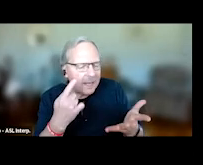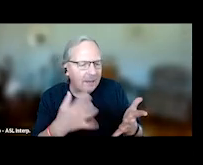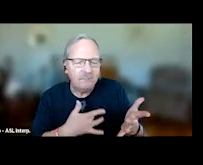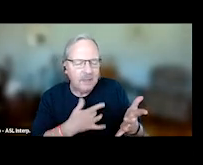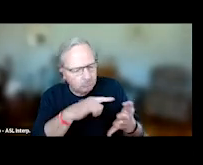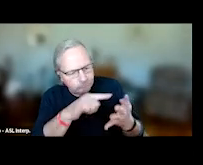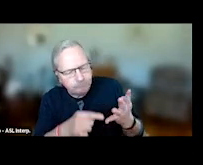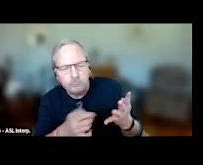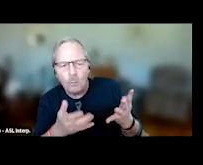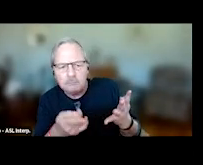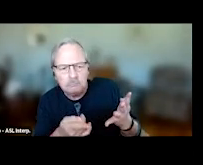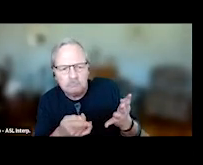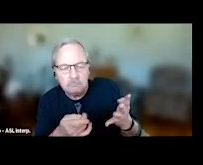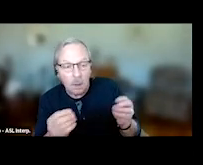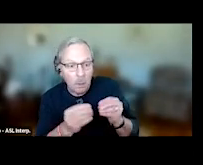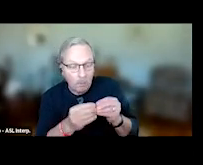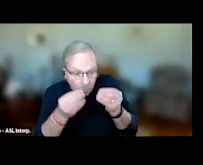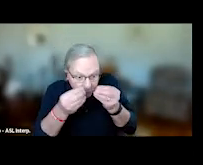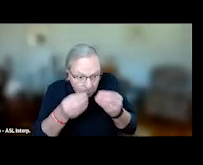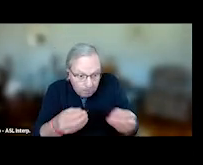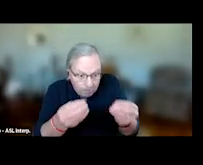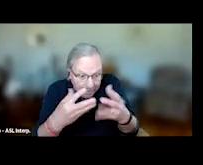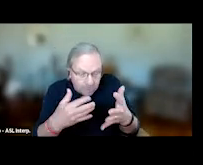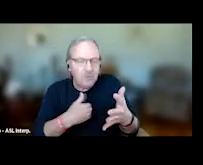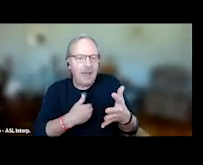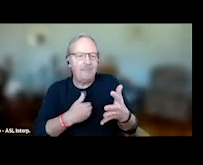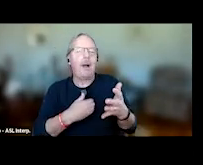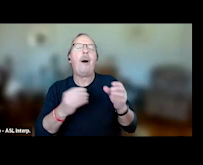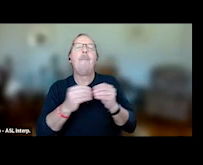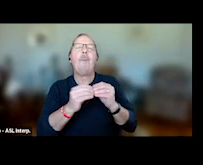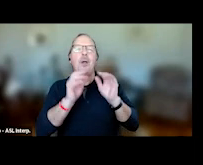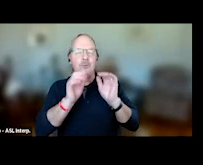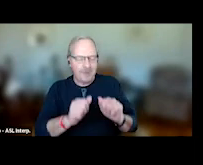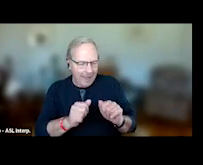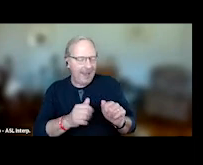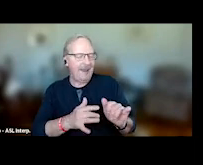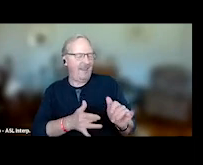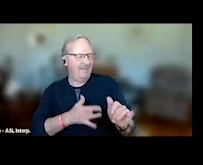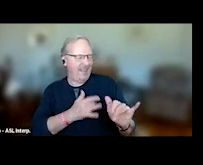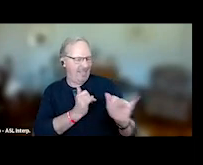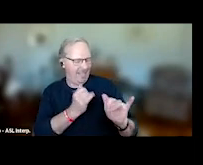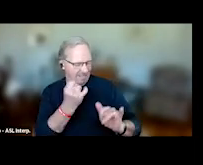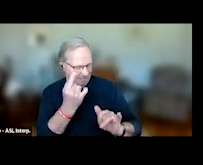And the more information you have, the more able you are to empathize and act effectively and the more others can tell that you're empathic